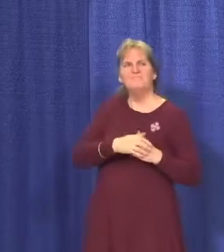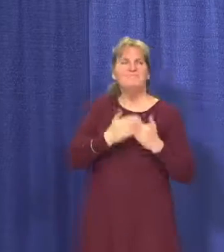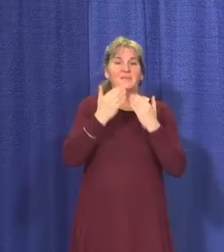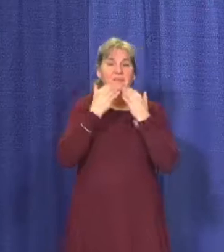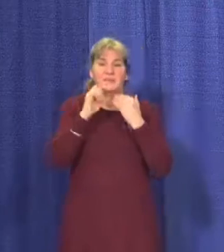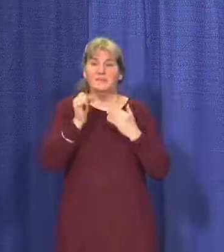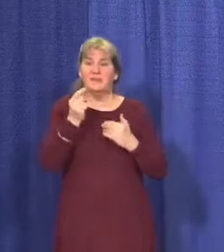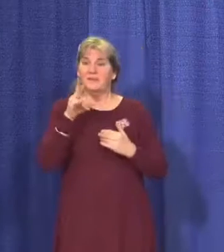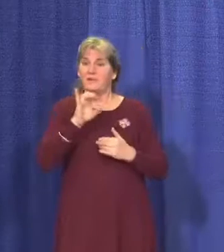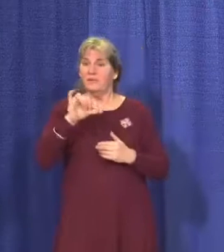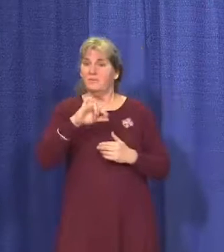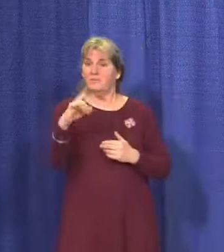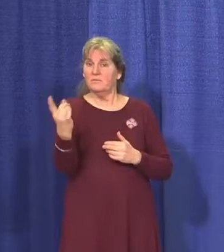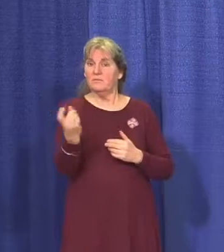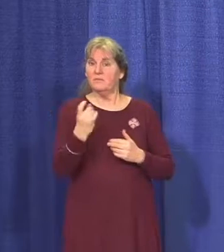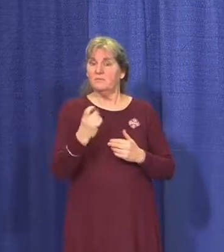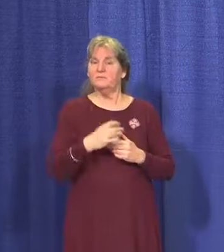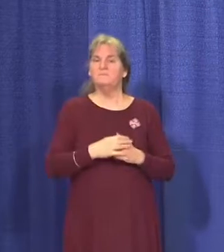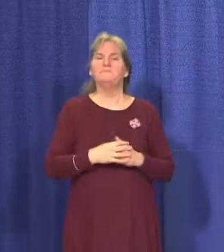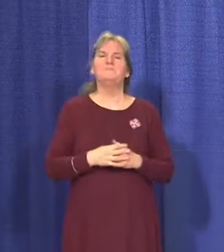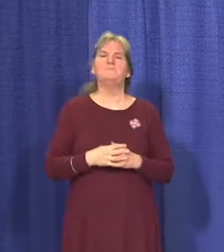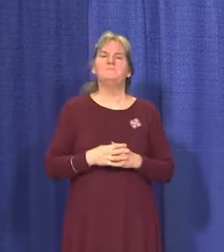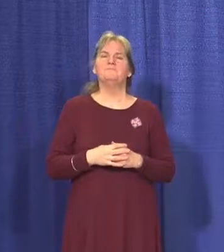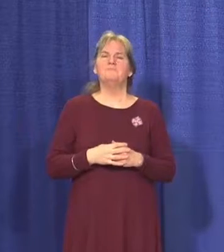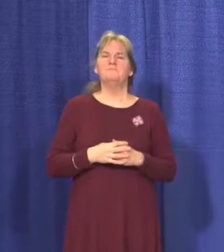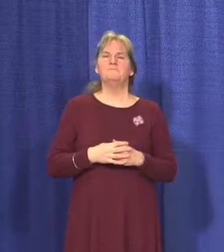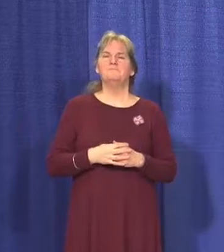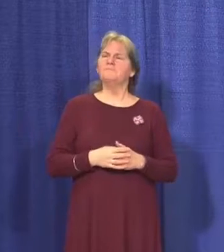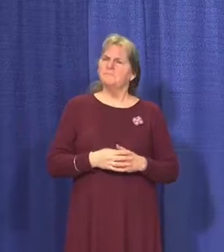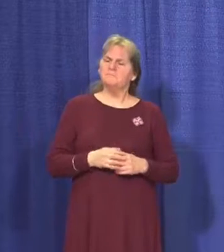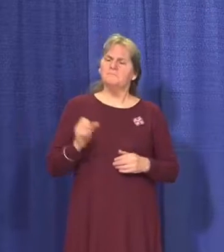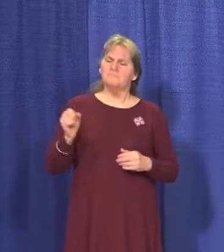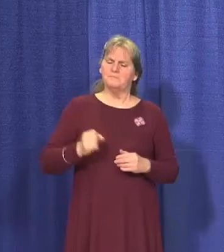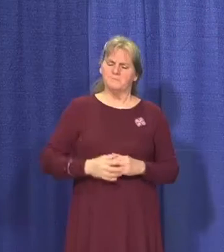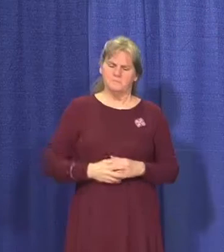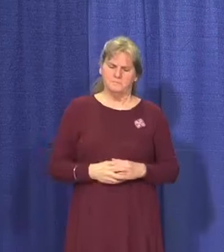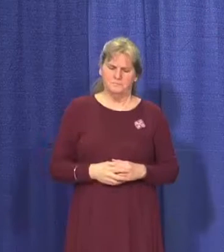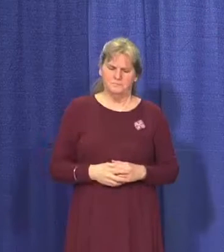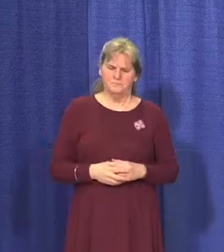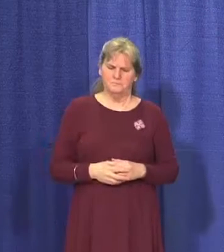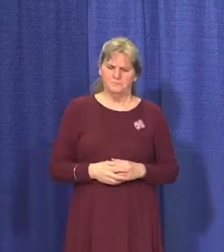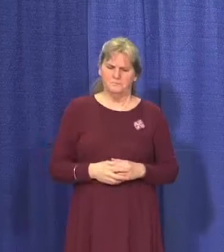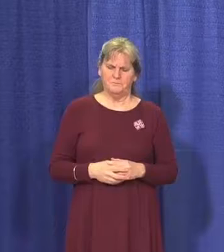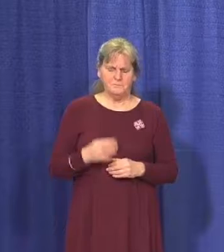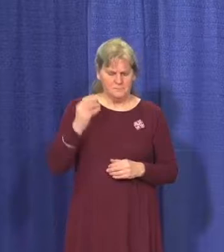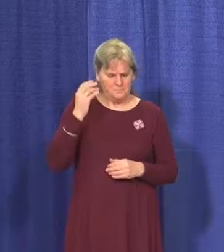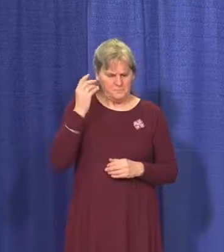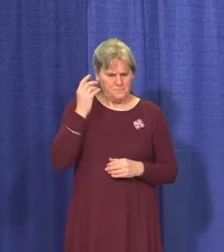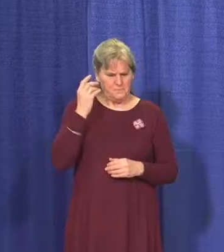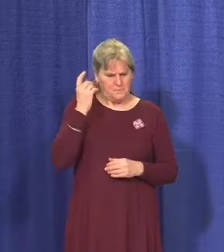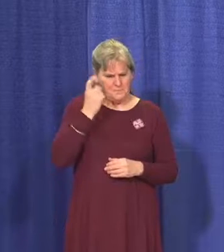Thank you. Follow-up? Reporter: Yeah, just